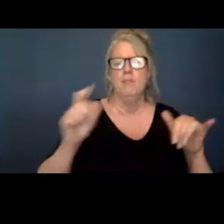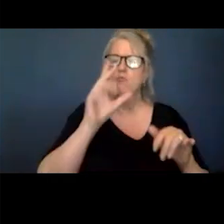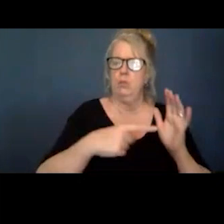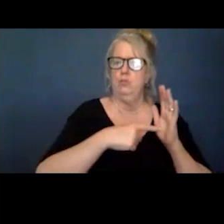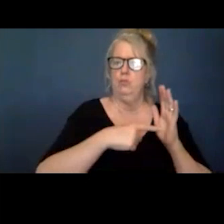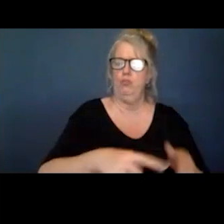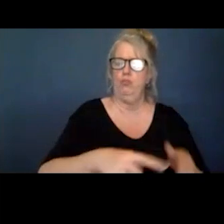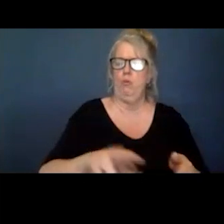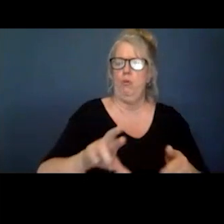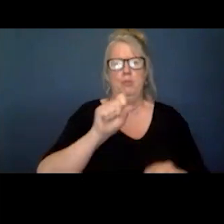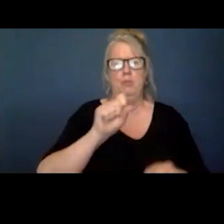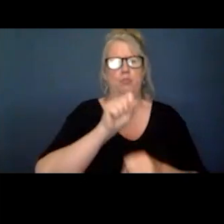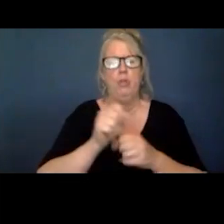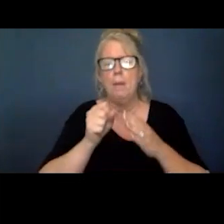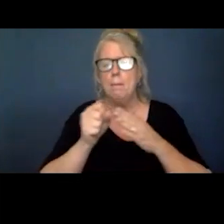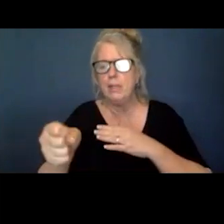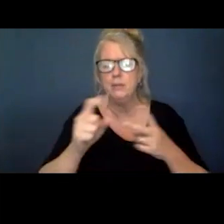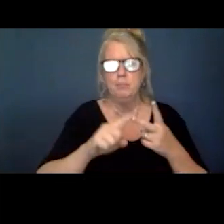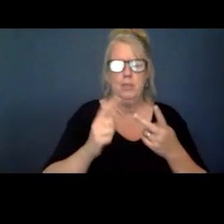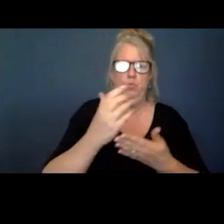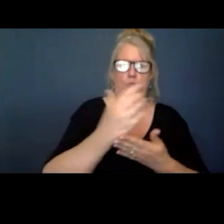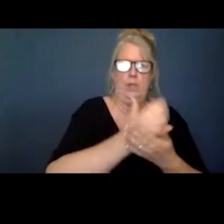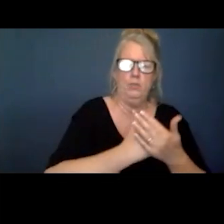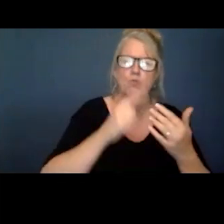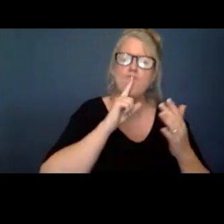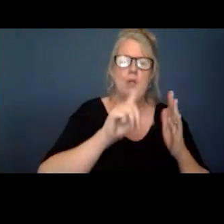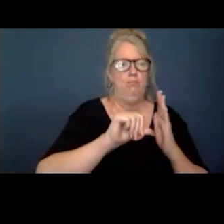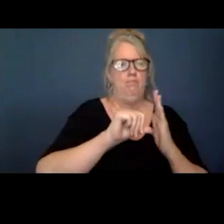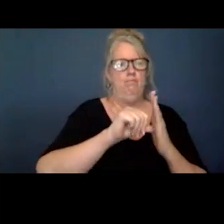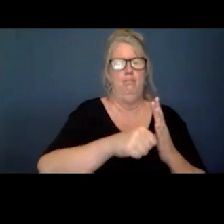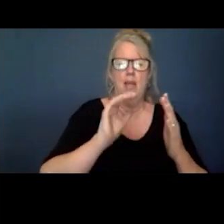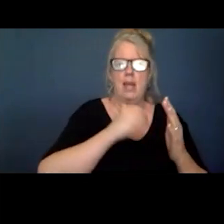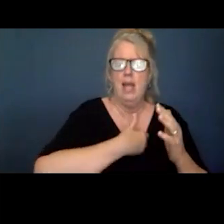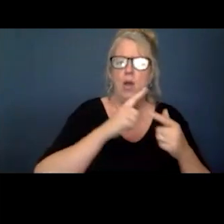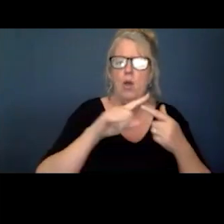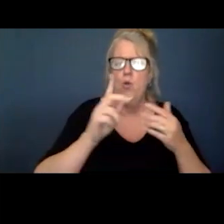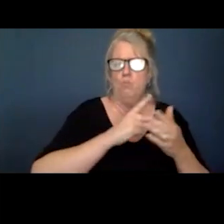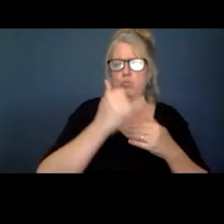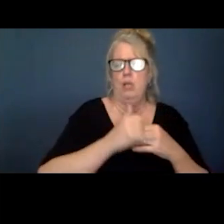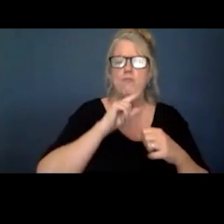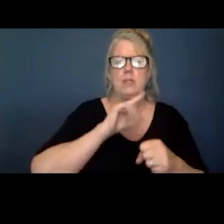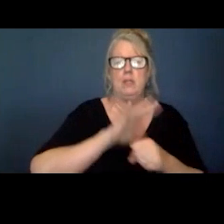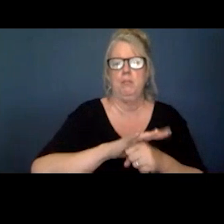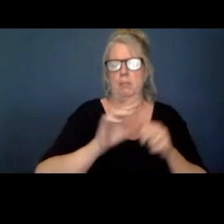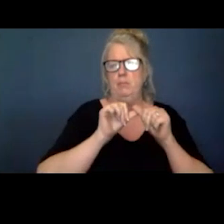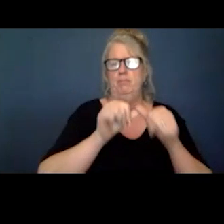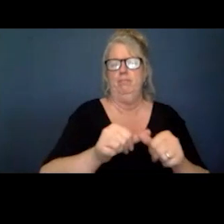like job placements and wages, and emphasizes our project's commitment to ongoing support. The key